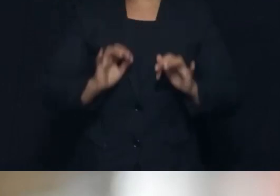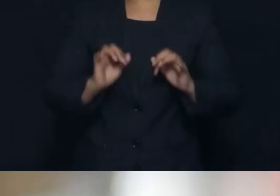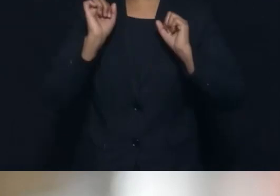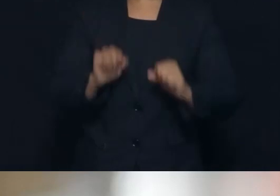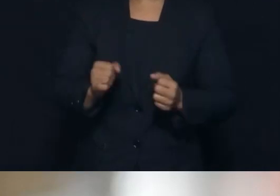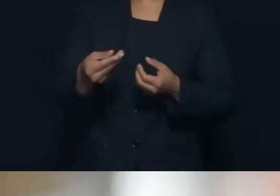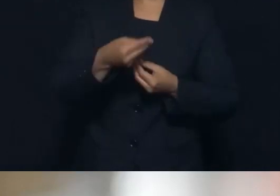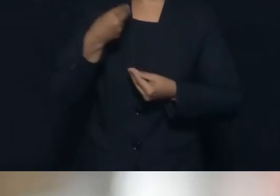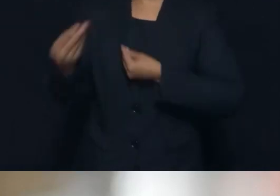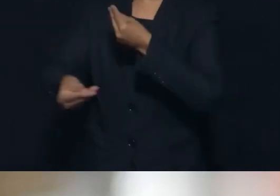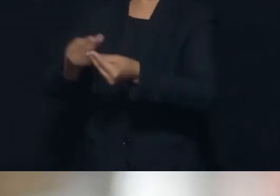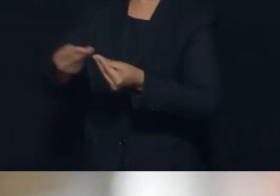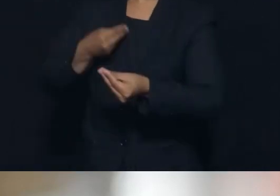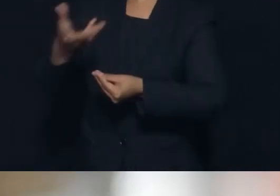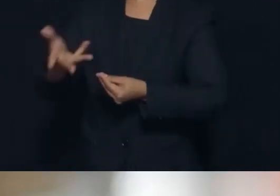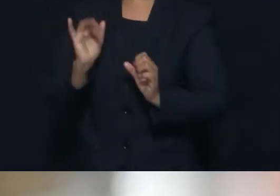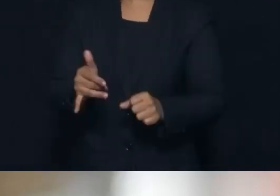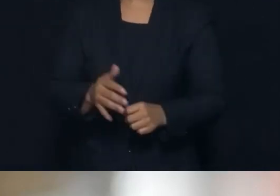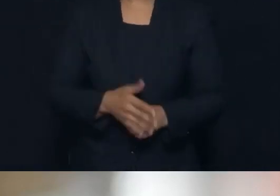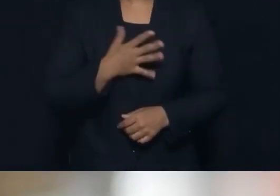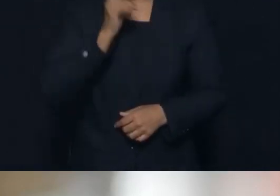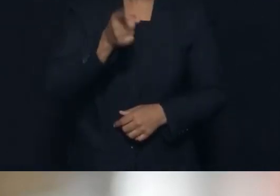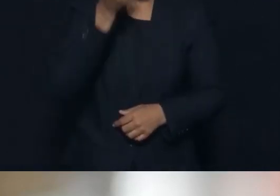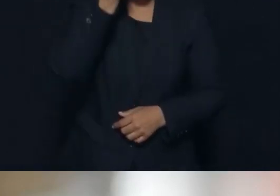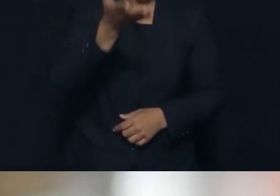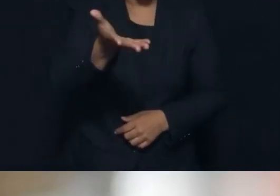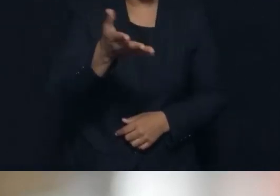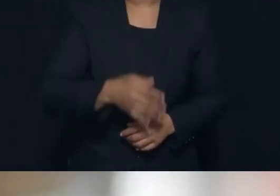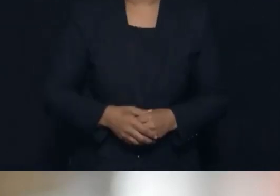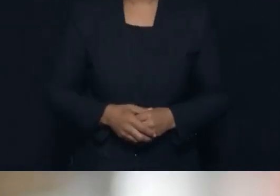With this, as I said, it is one of the most important tasks at the national level.